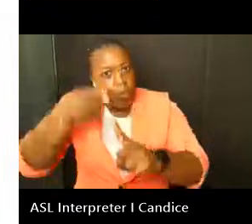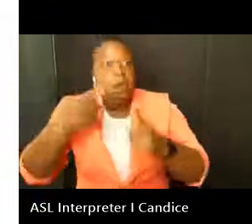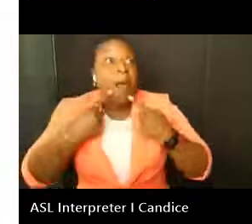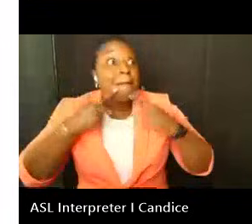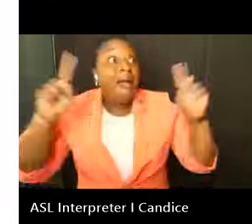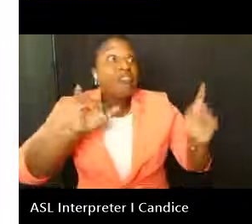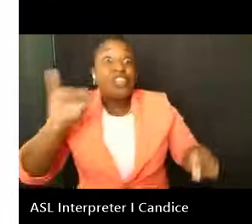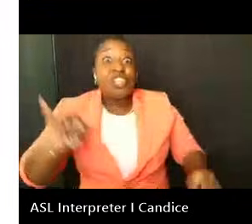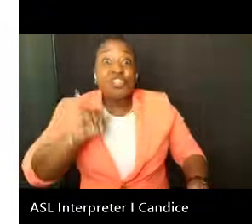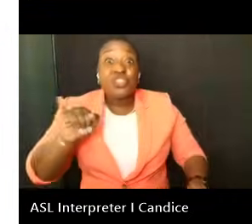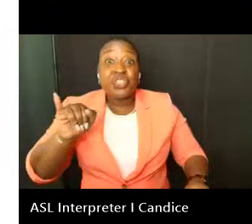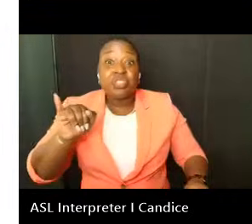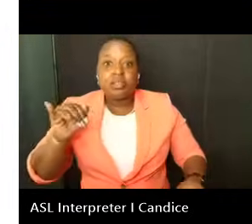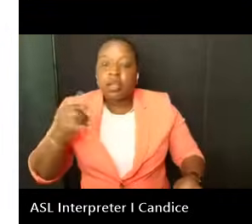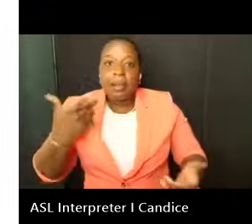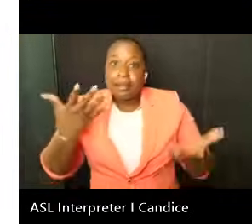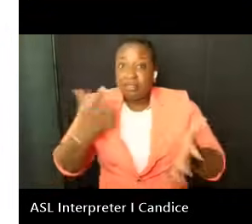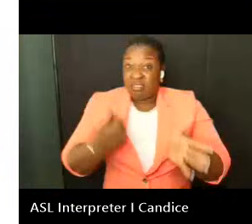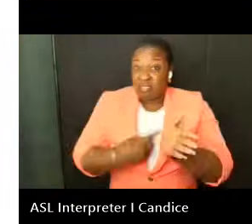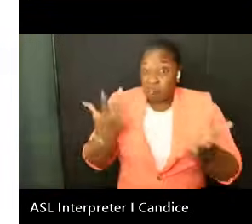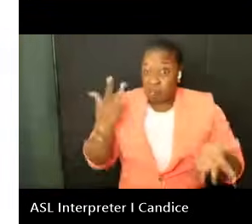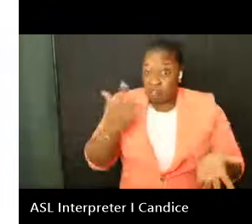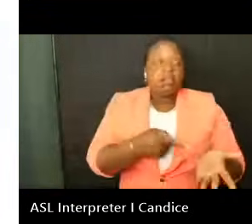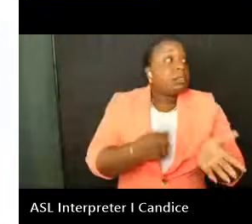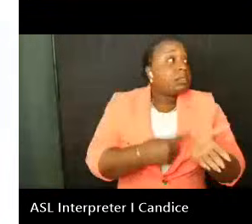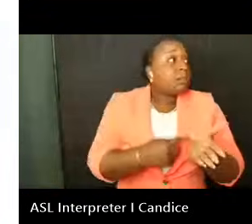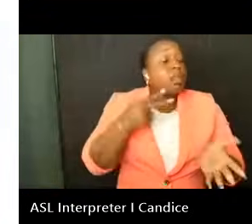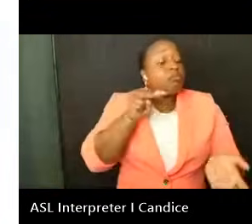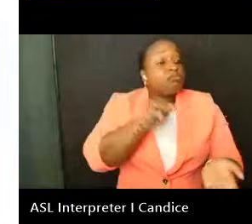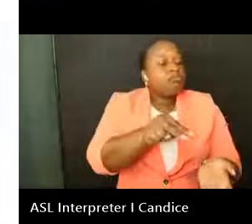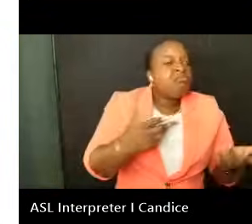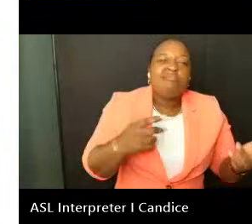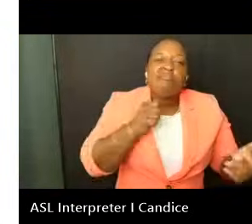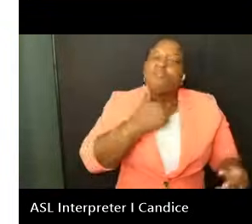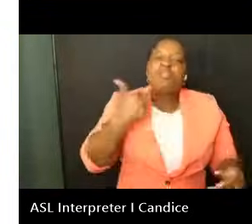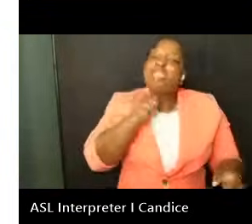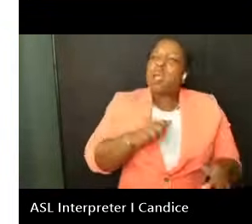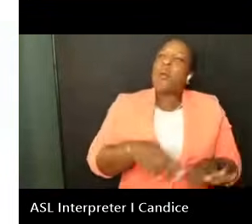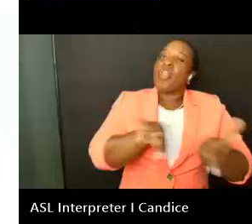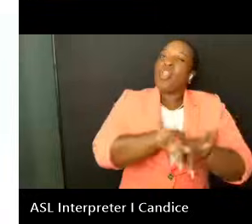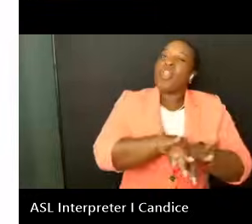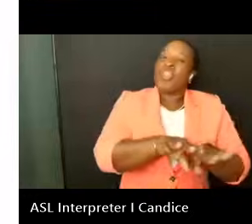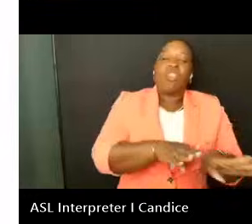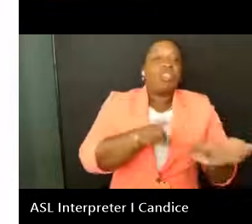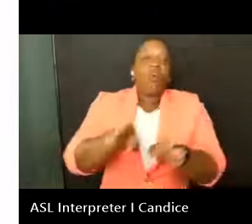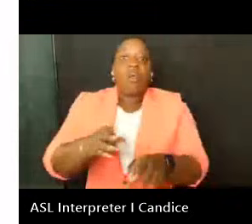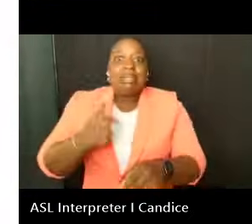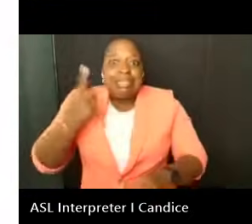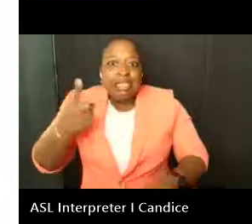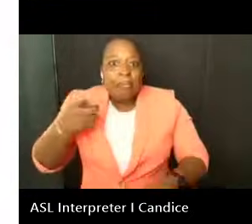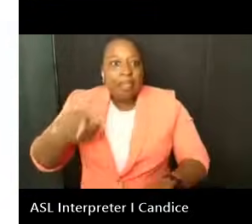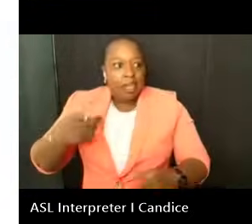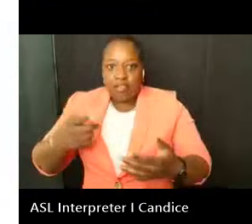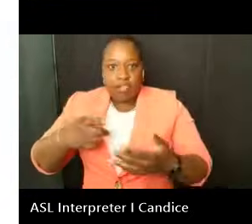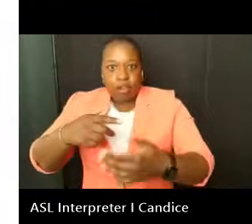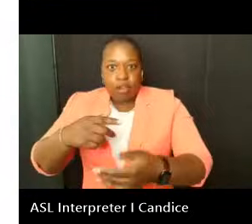that the risks are not worth it or something disqualifies them or they hear enough and say,